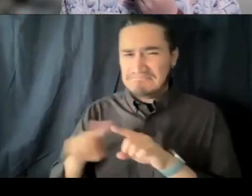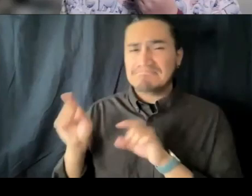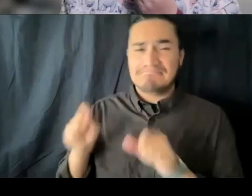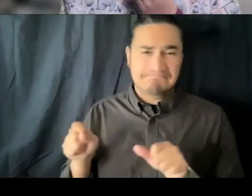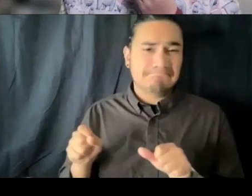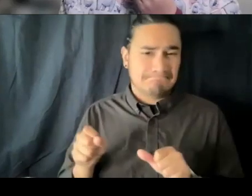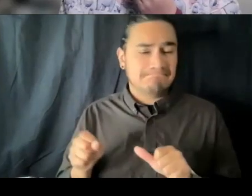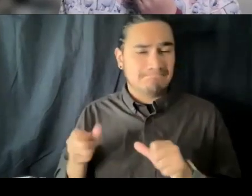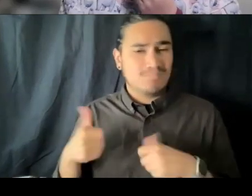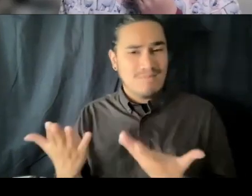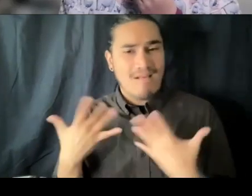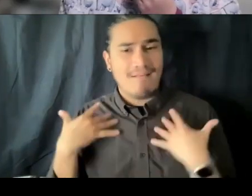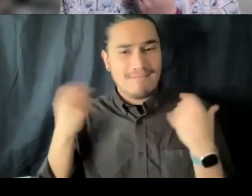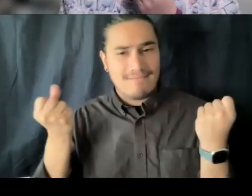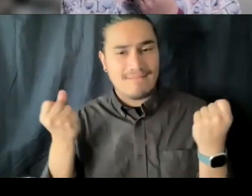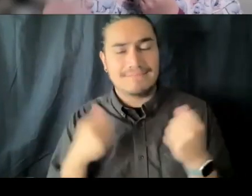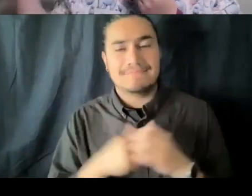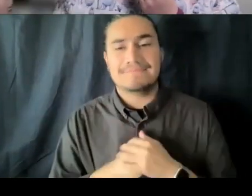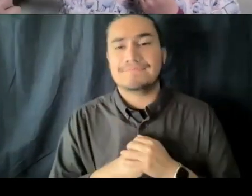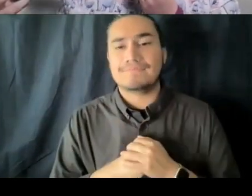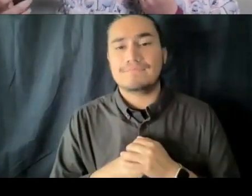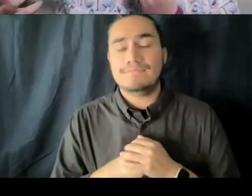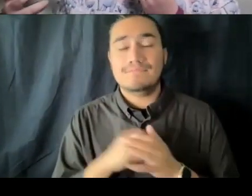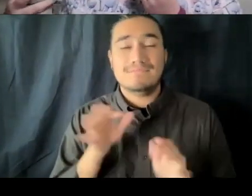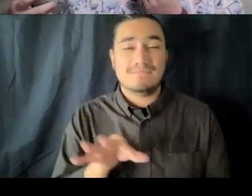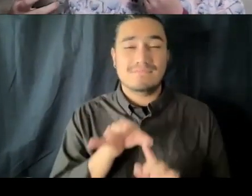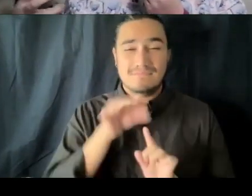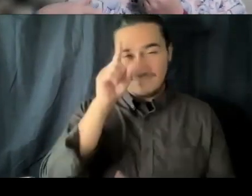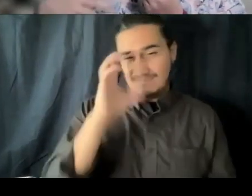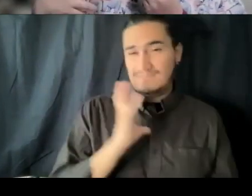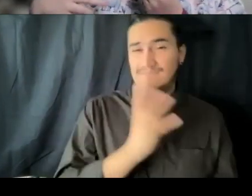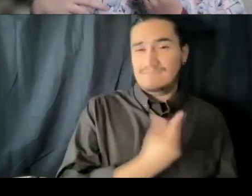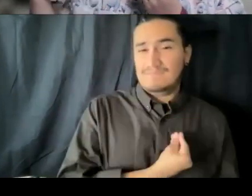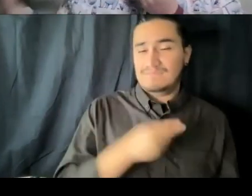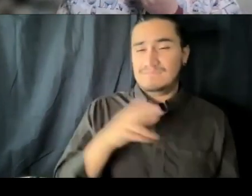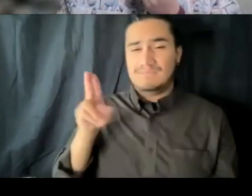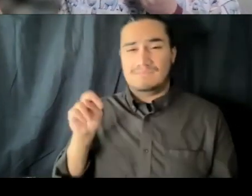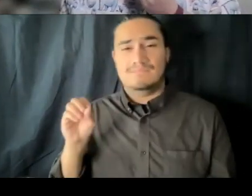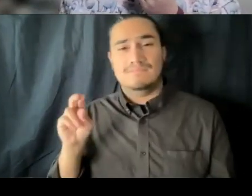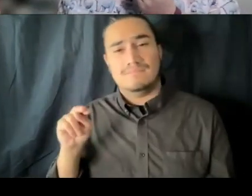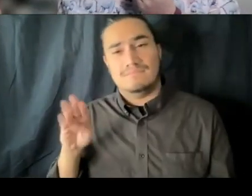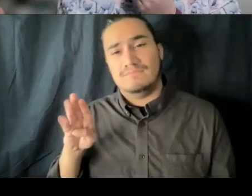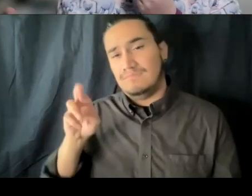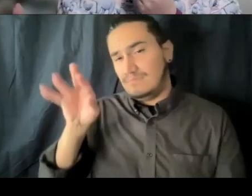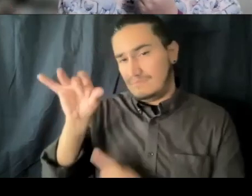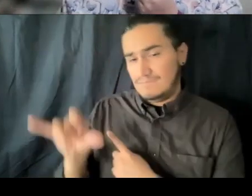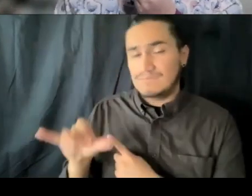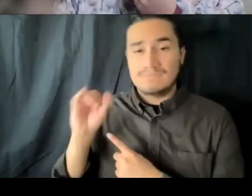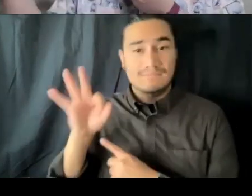And especially for trans and nonbinary communities, if you're doing movement based stuff,